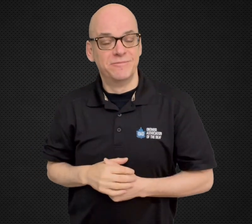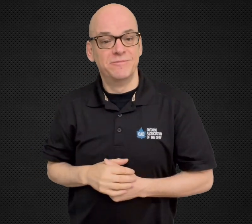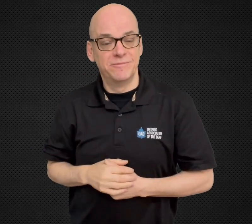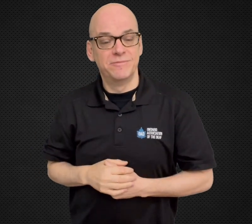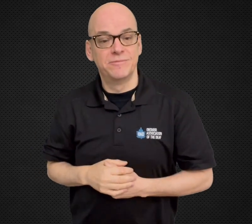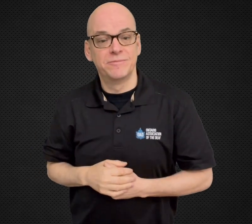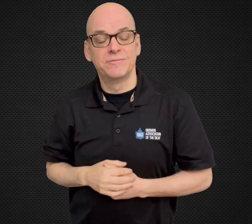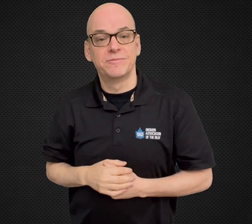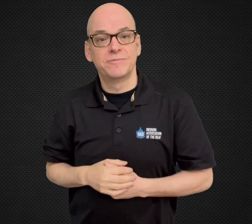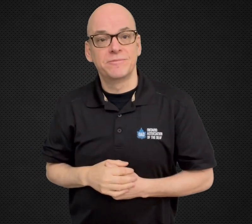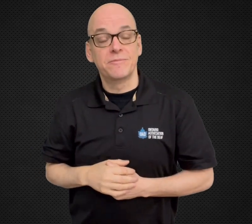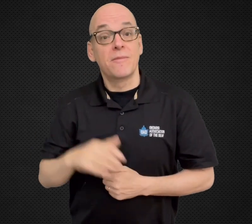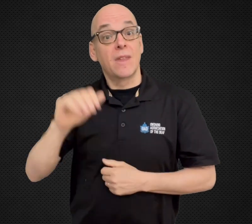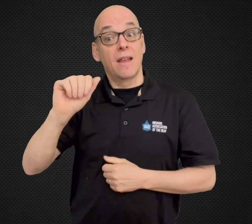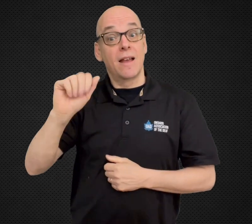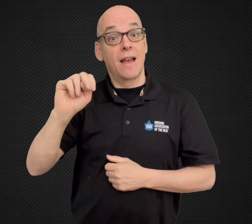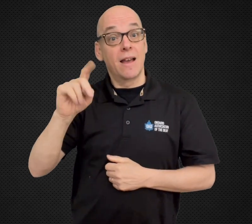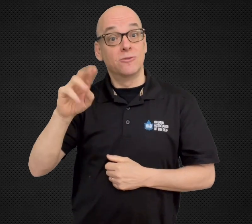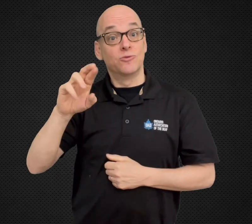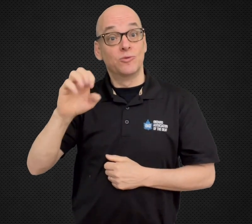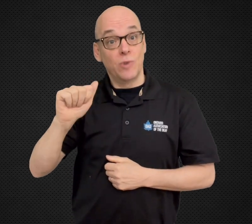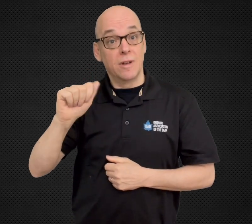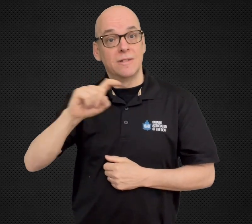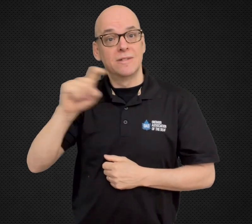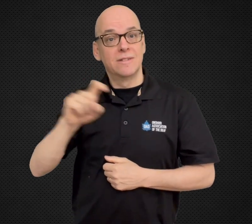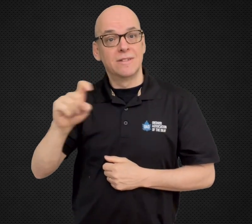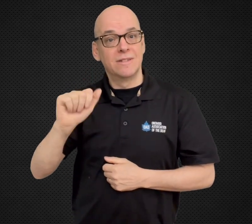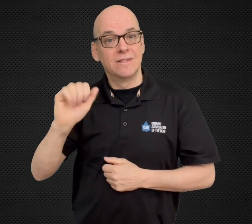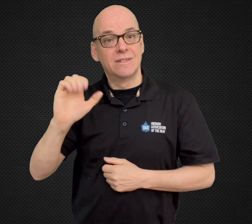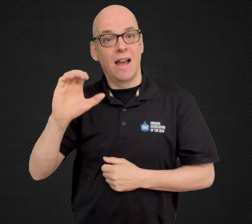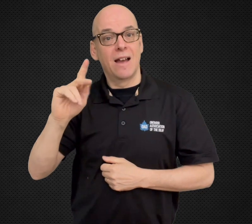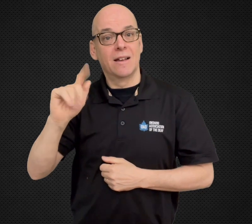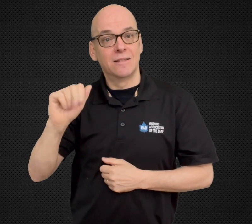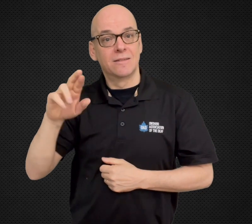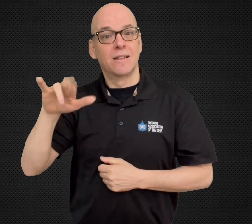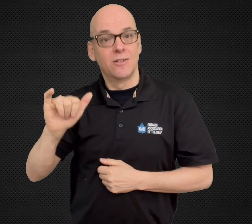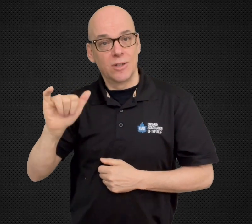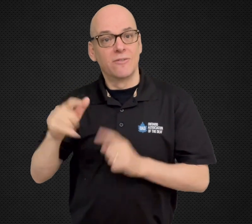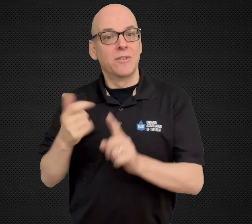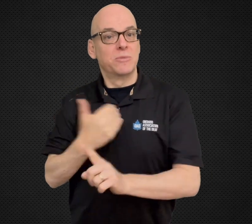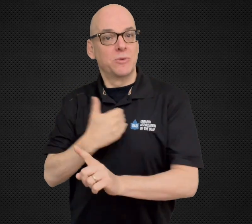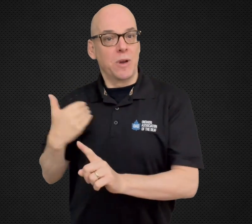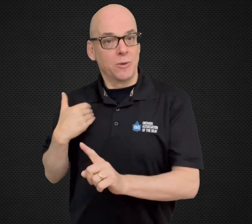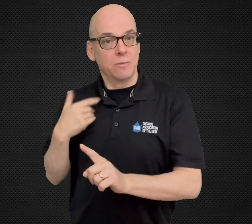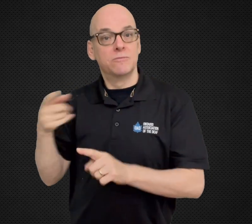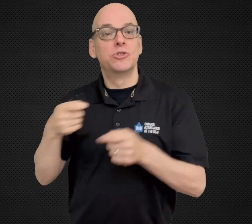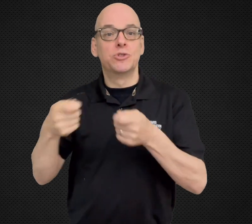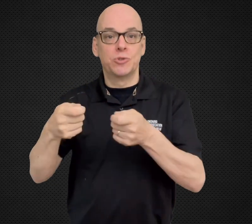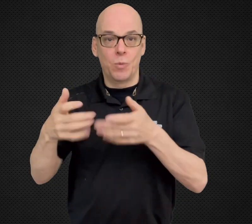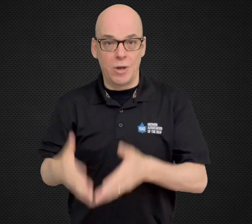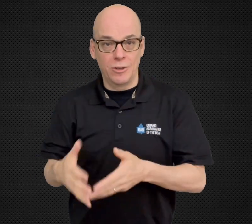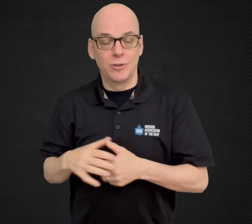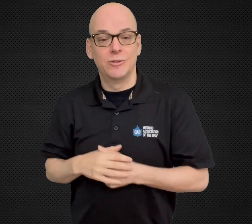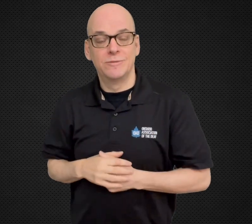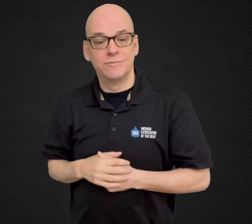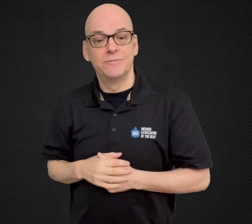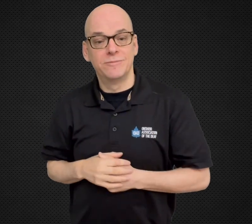Andrea Zackary from Toronto, who has been elected as our new Director-at-Large.